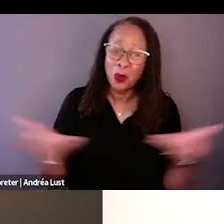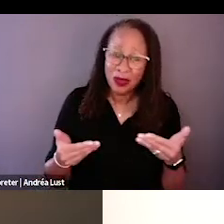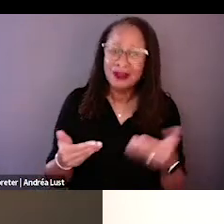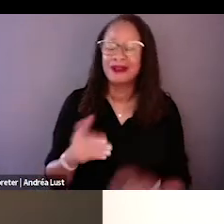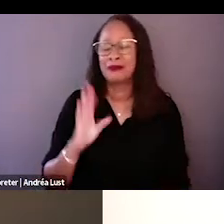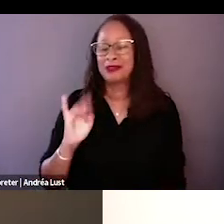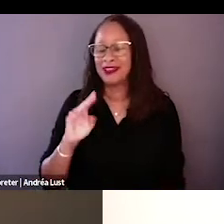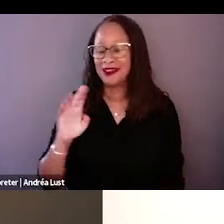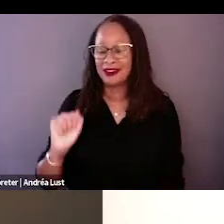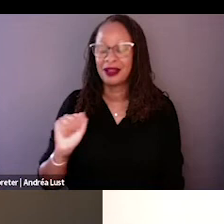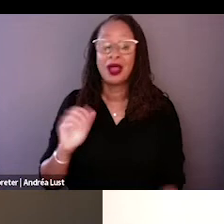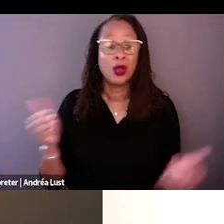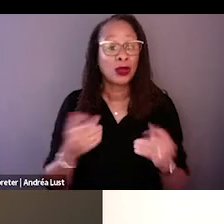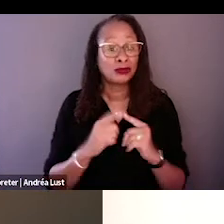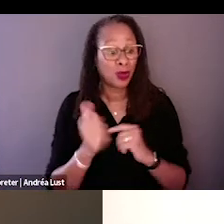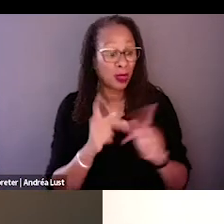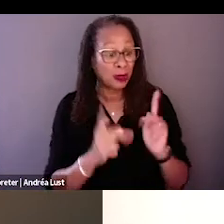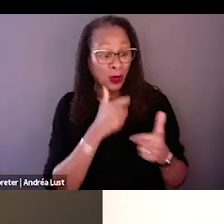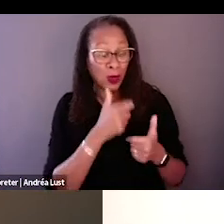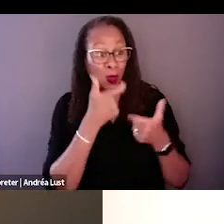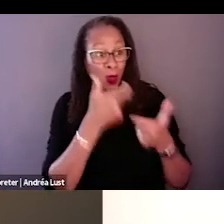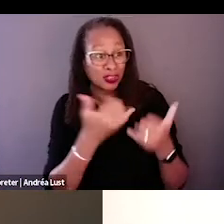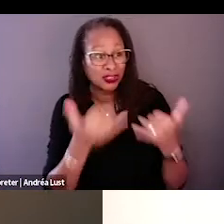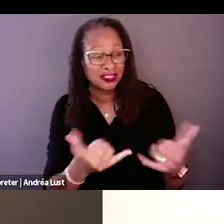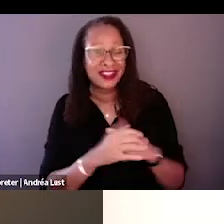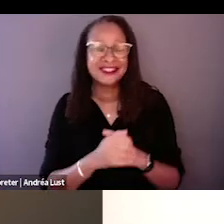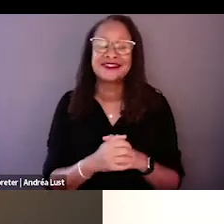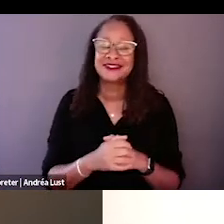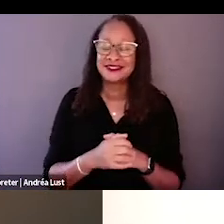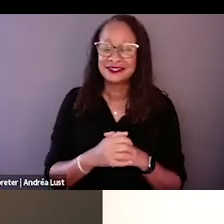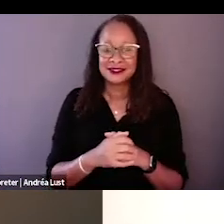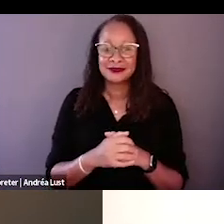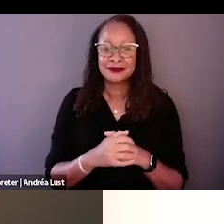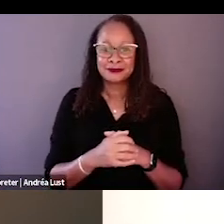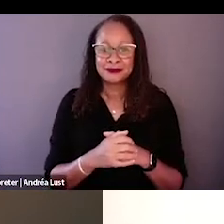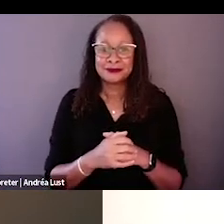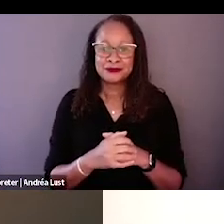sequence of a small town in Poland in 1938.